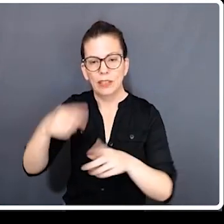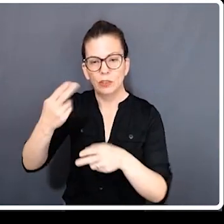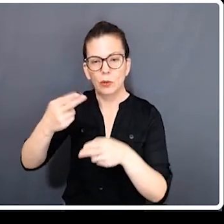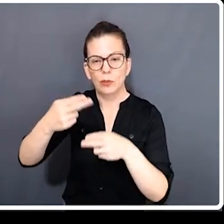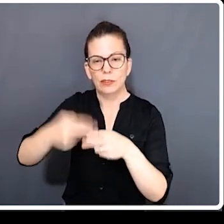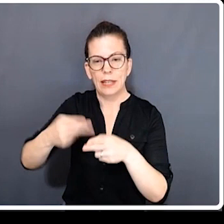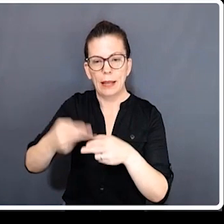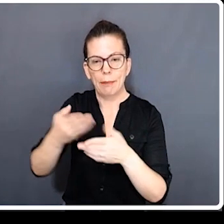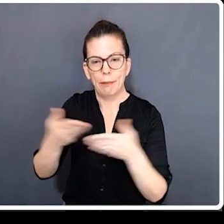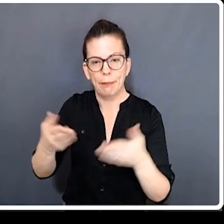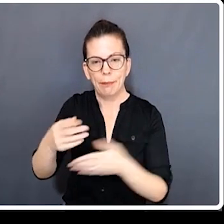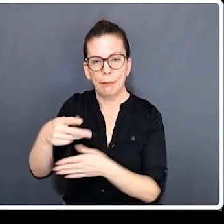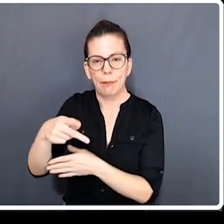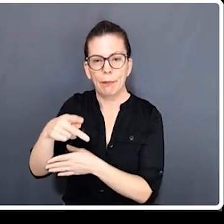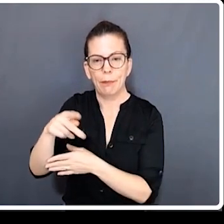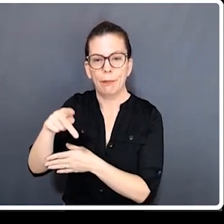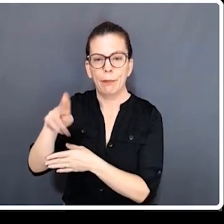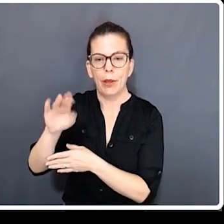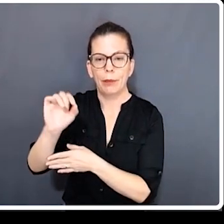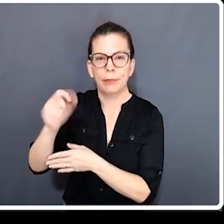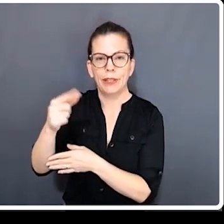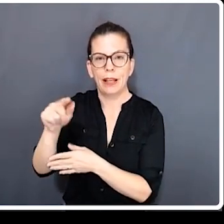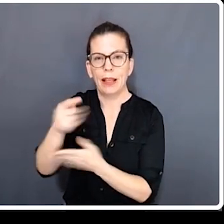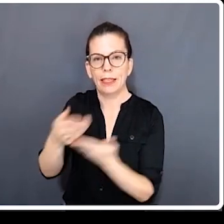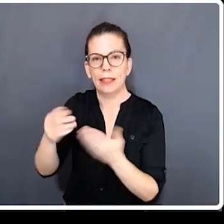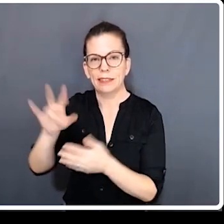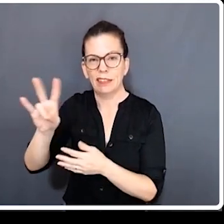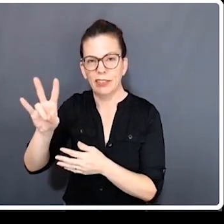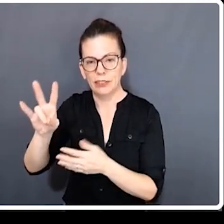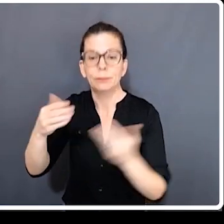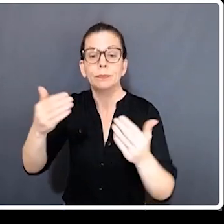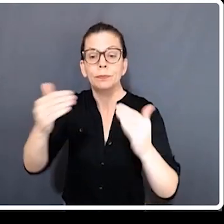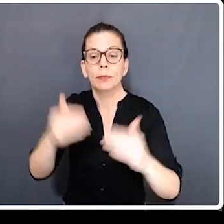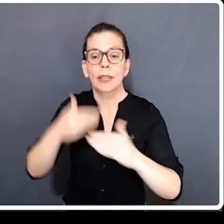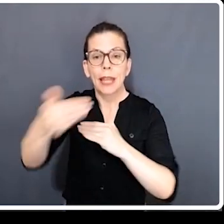called public thing seven. I'm gonna hit next.